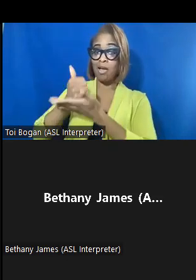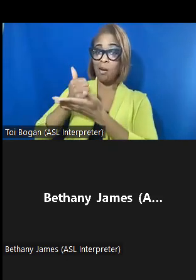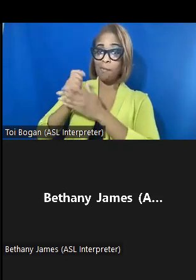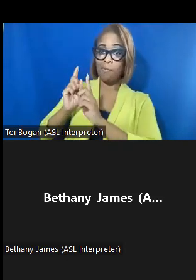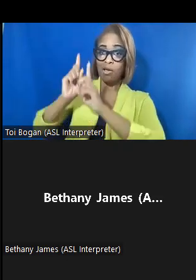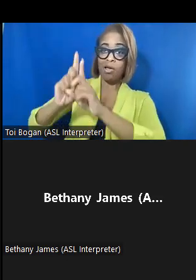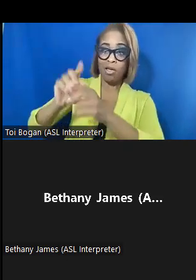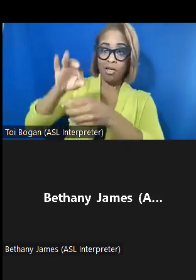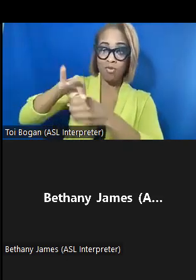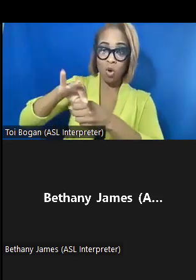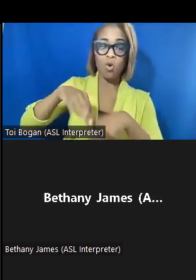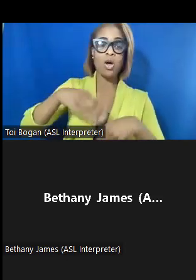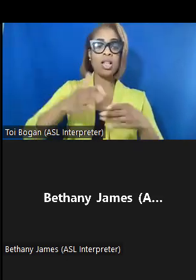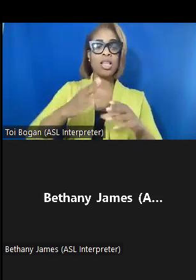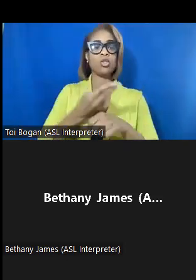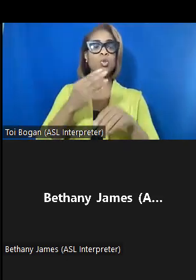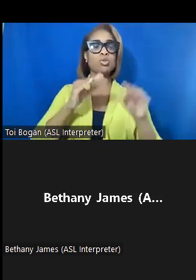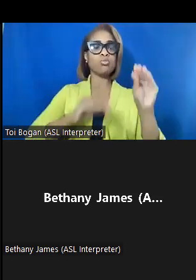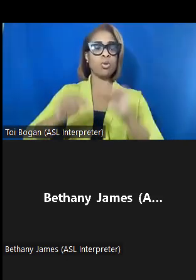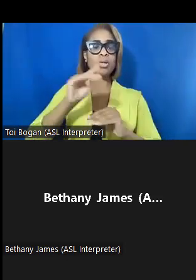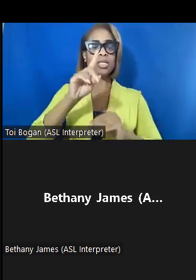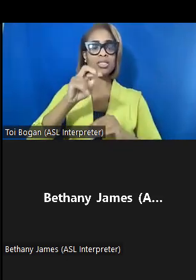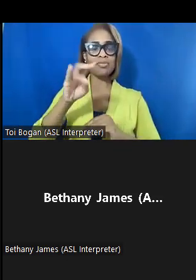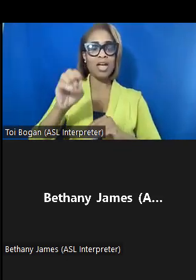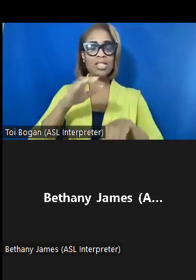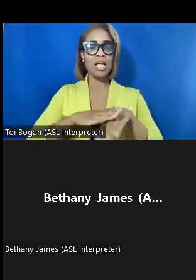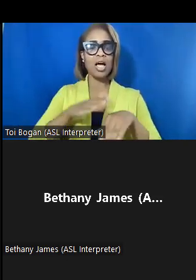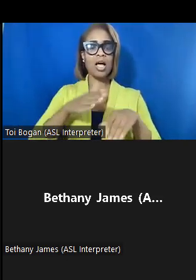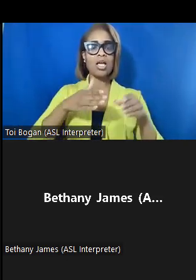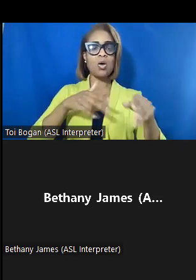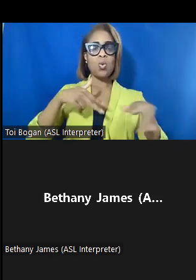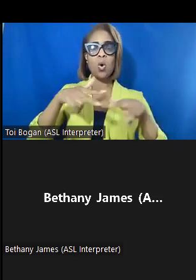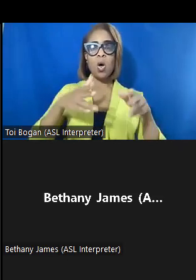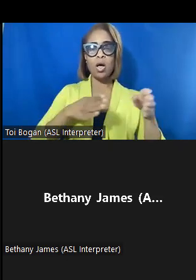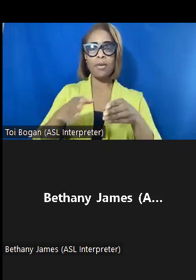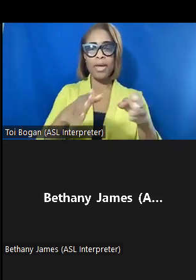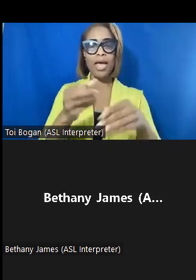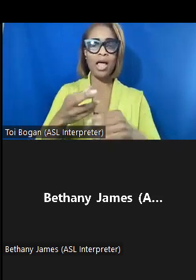Allowing the use of a mobility device on a walking path or a hunting path or a hunting trail.